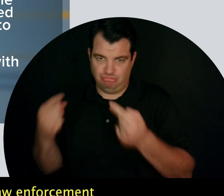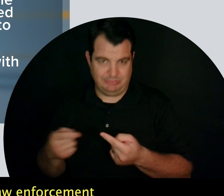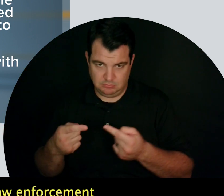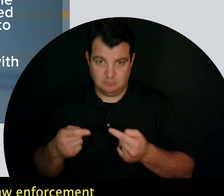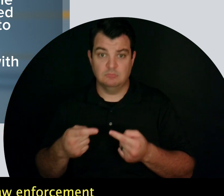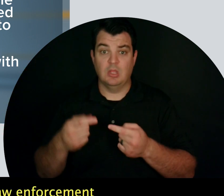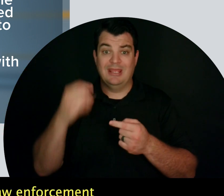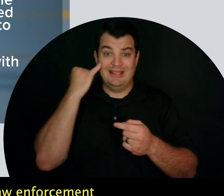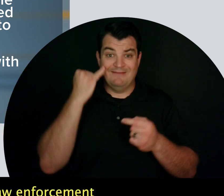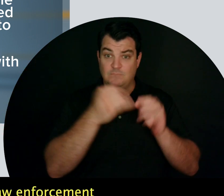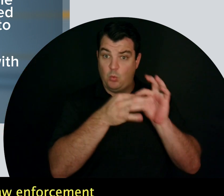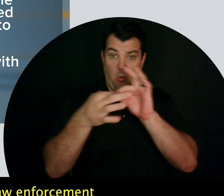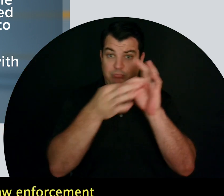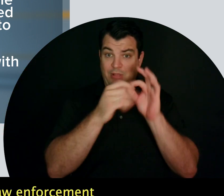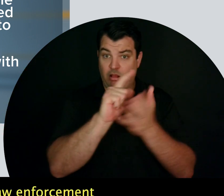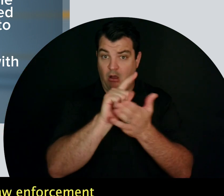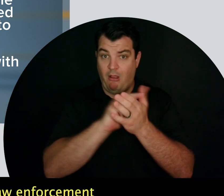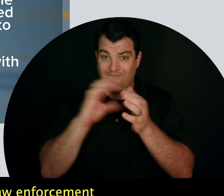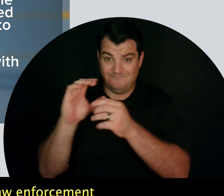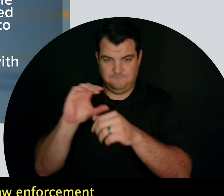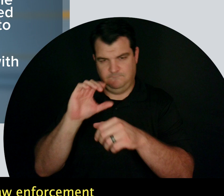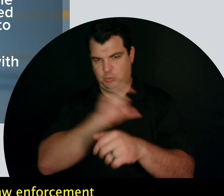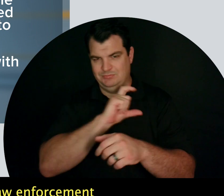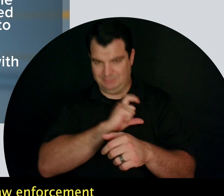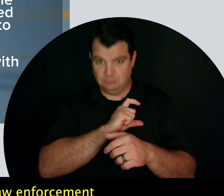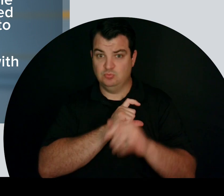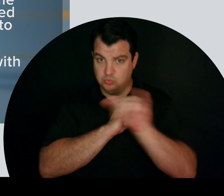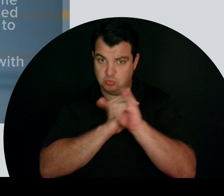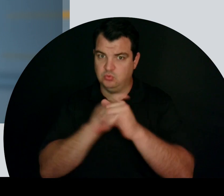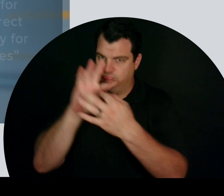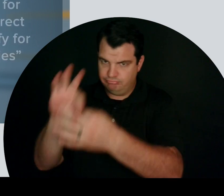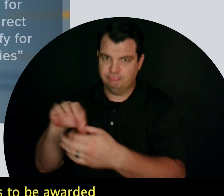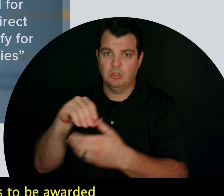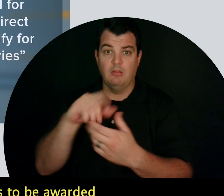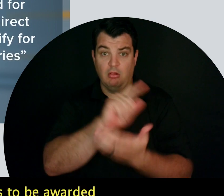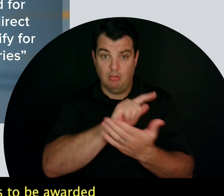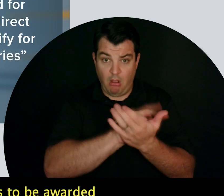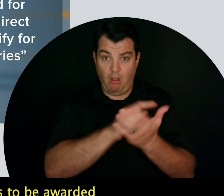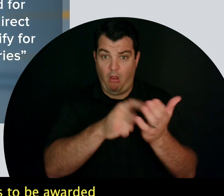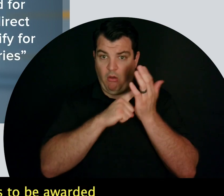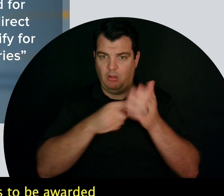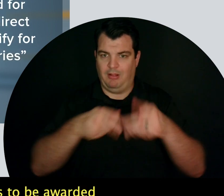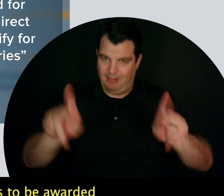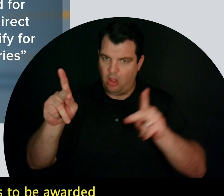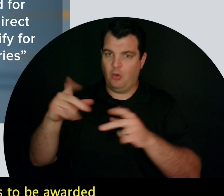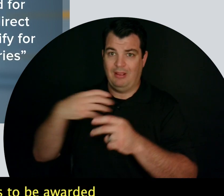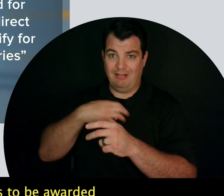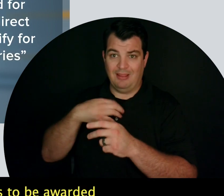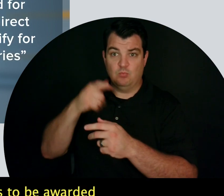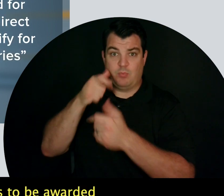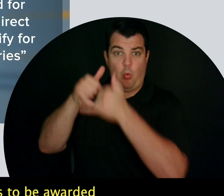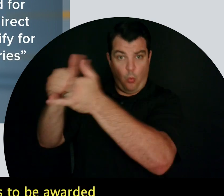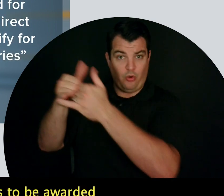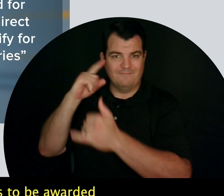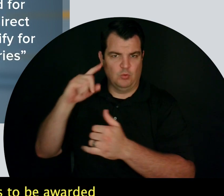and is cooperating with law enforcement and prosecution. The law also allows claims to be awarded for other crime victims